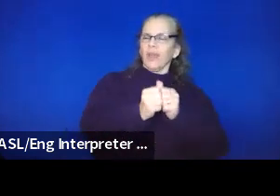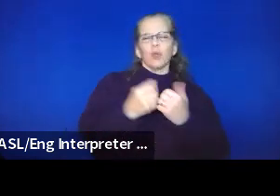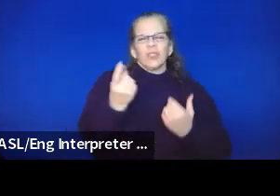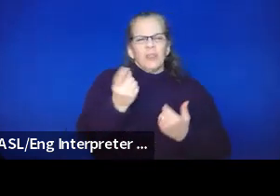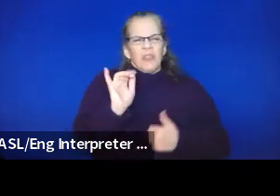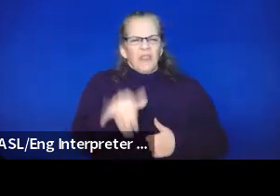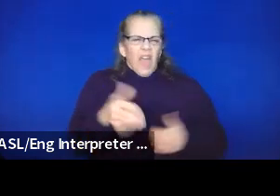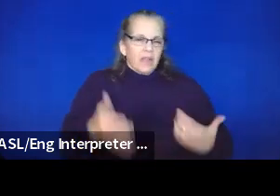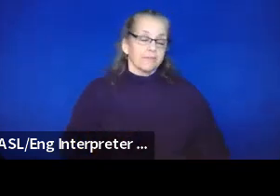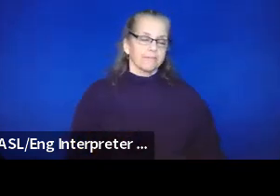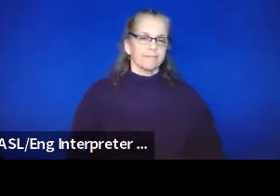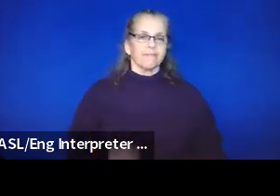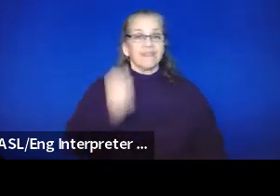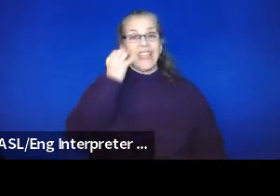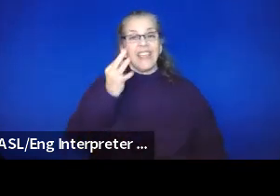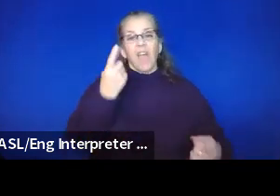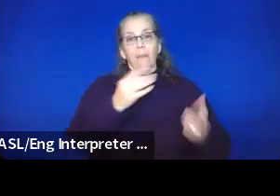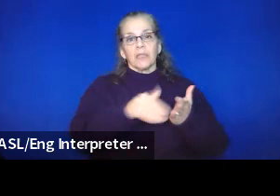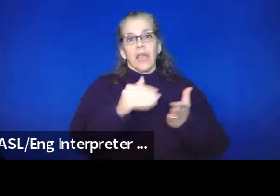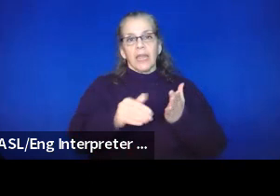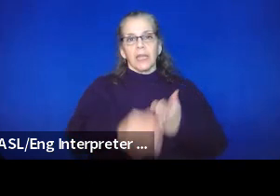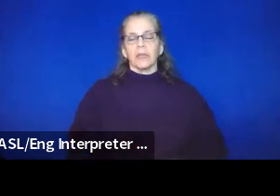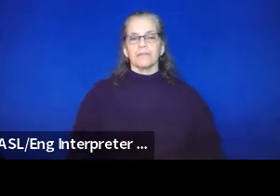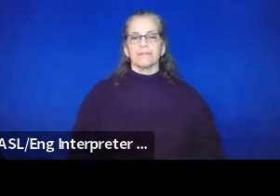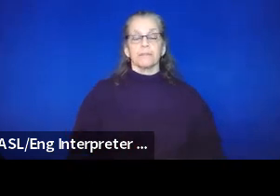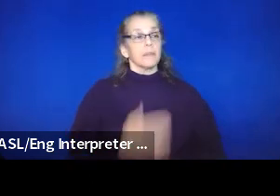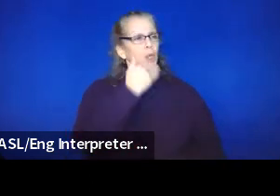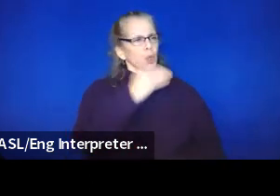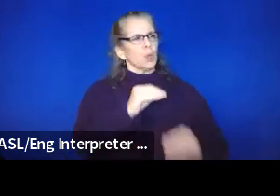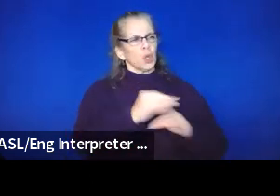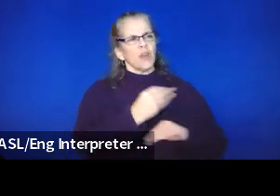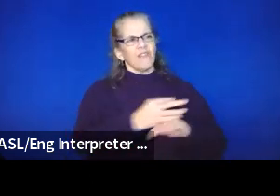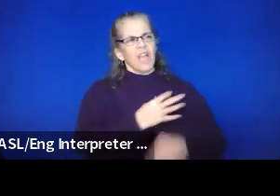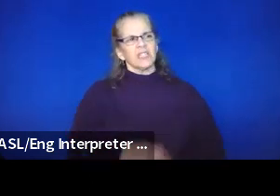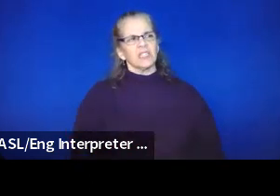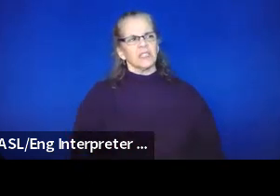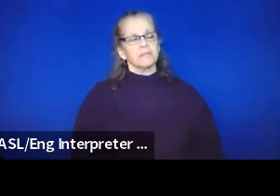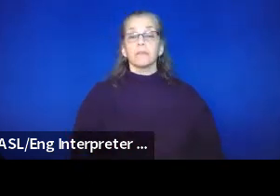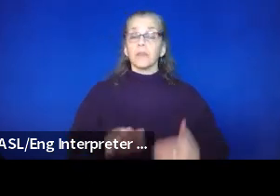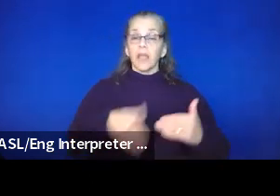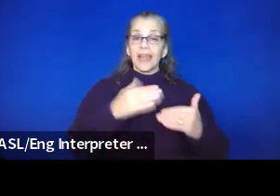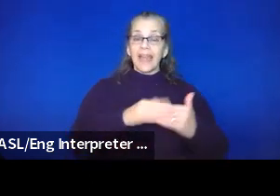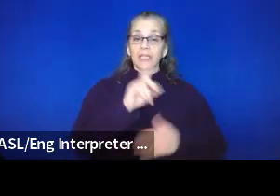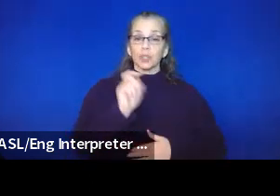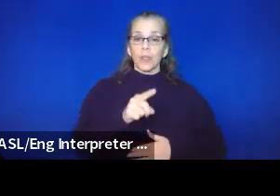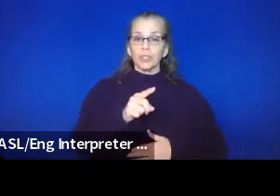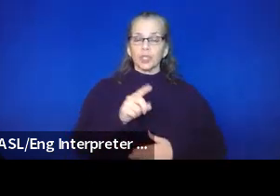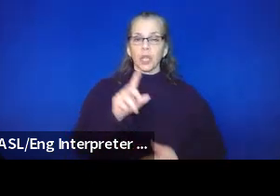Really good advice. The next question is: Do bone conduction headphones